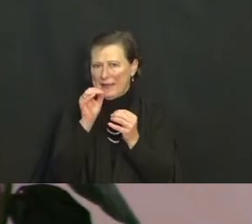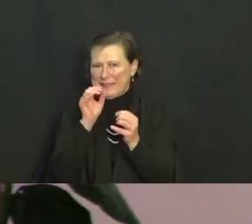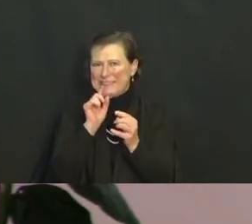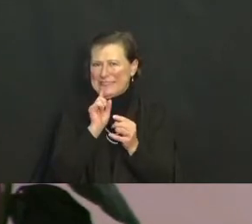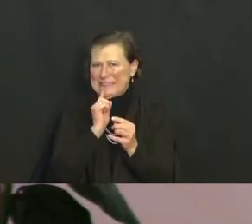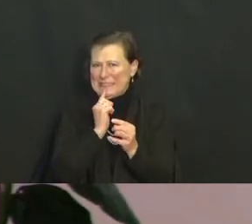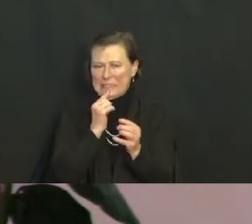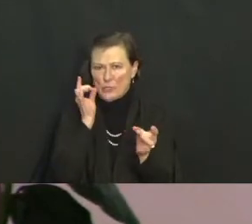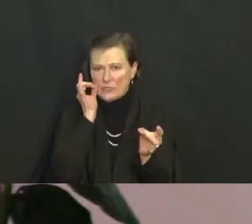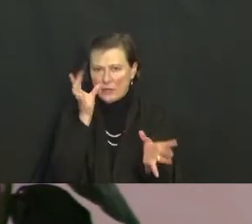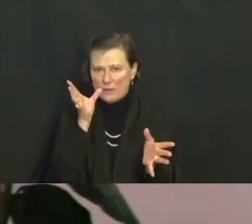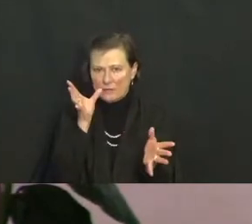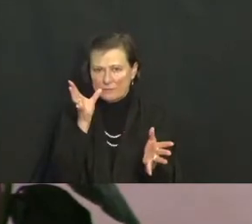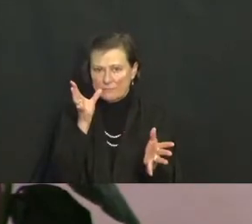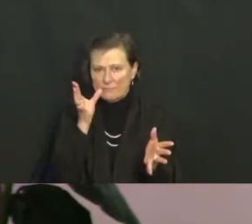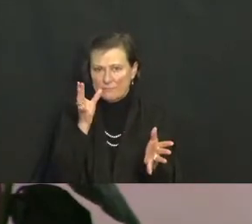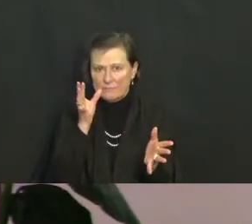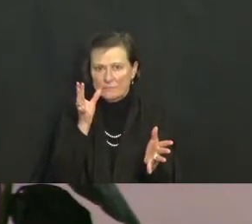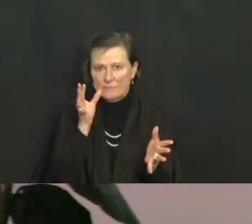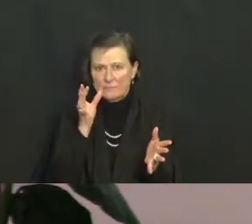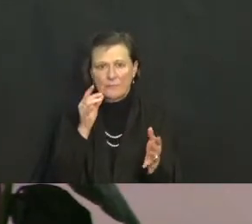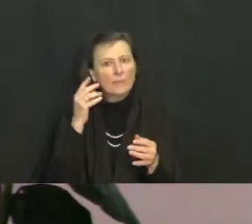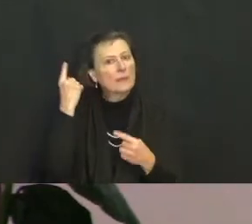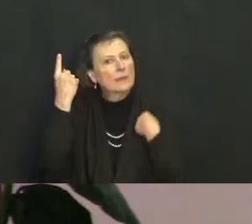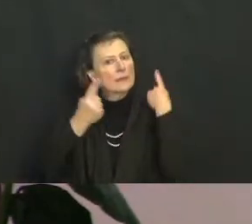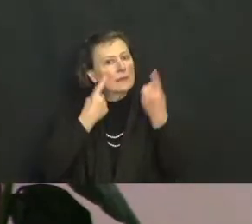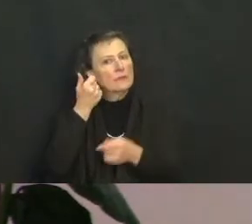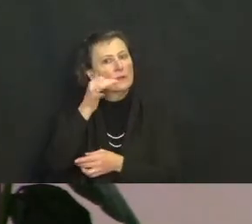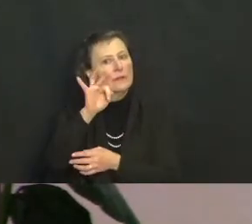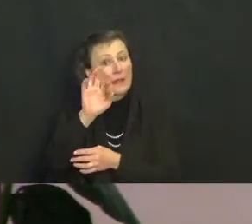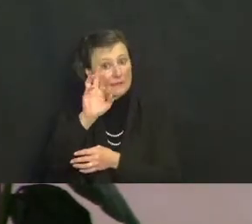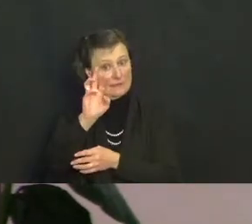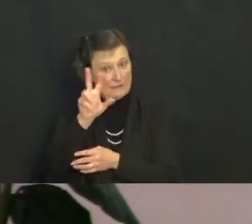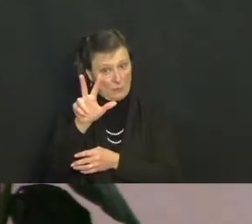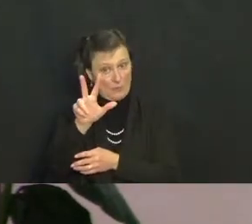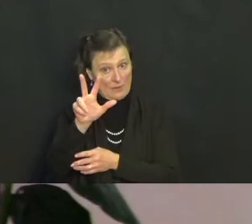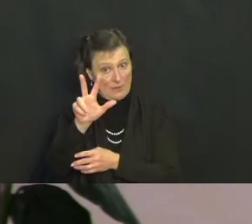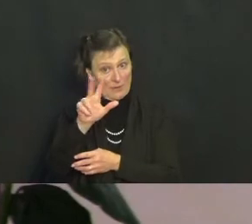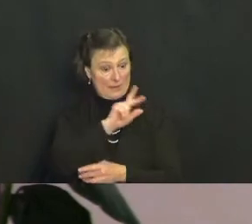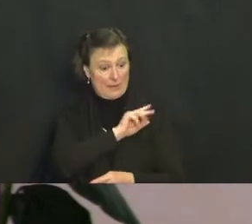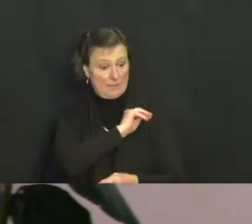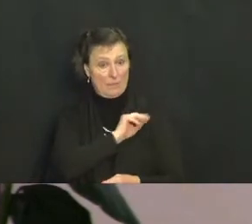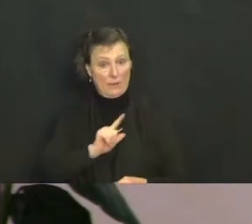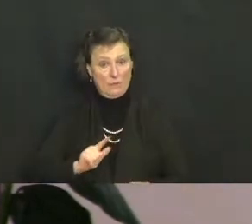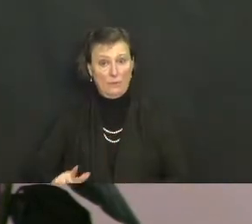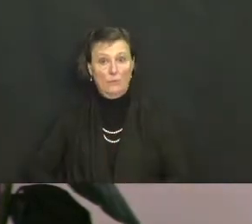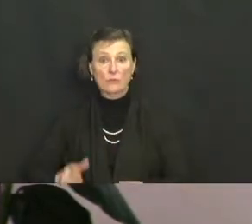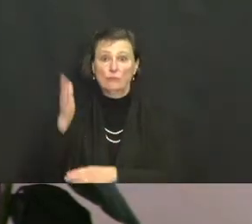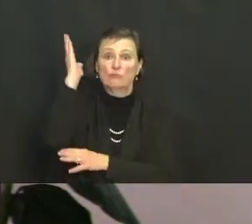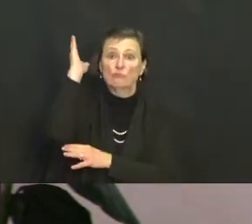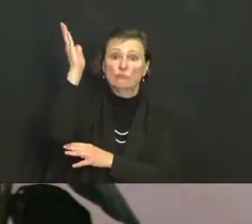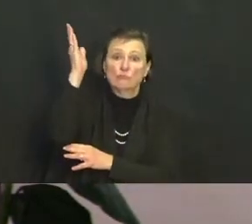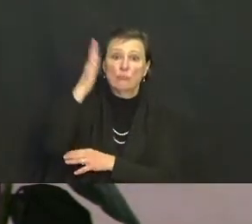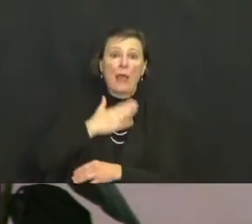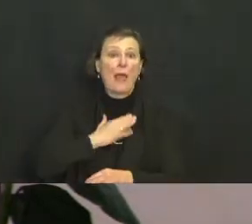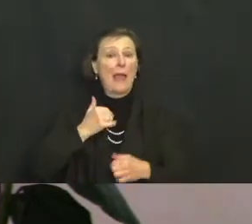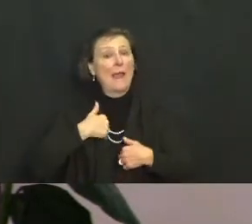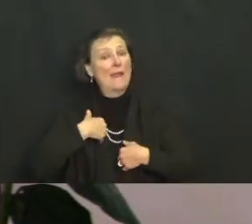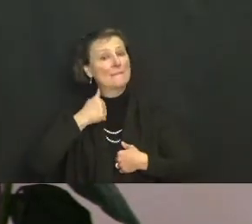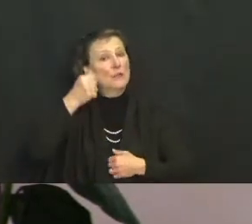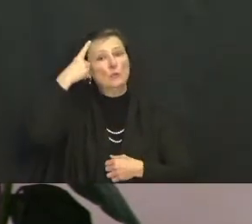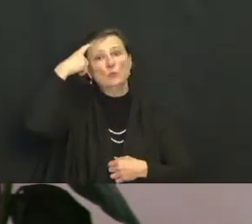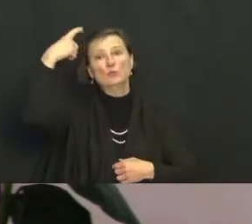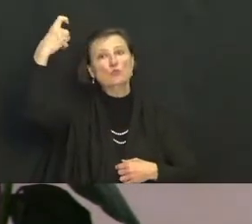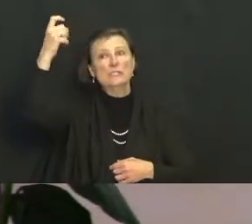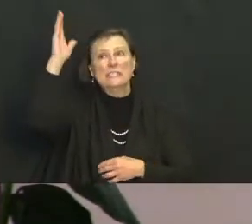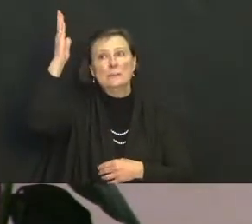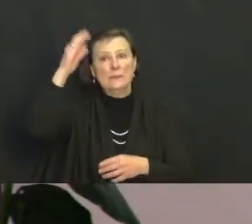Consider, in 1963, King delivered his “I have a Dream” speech in Washington D.C.